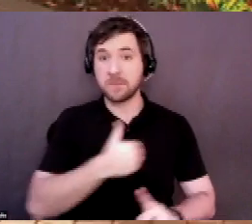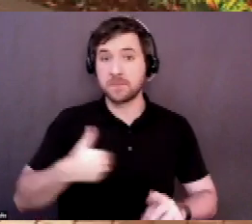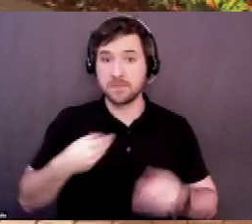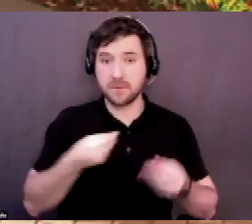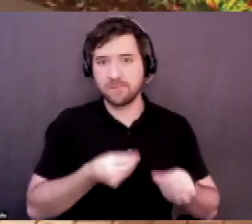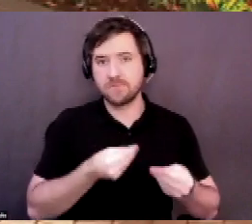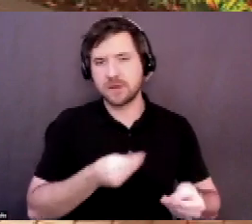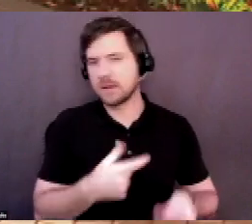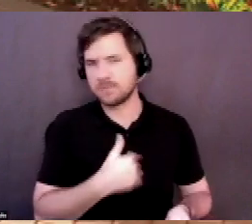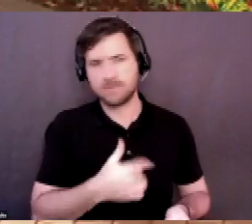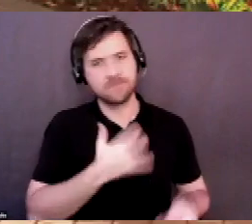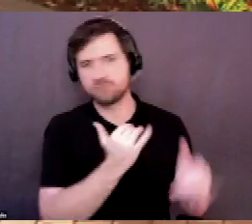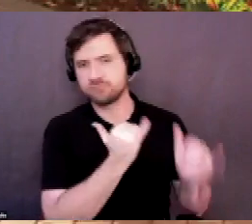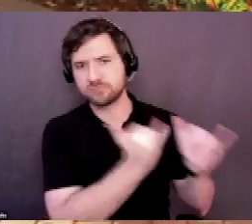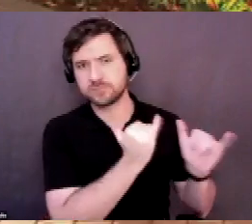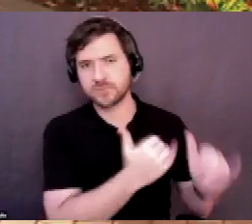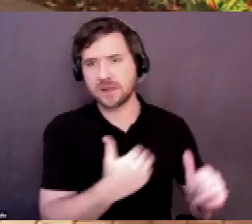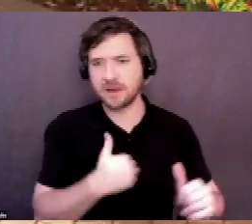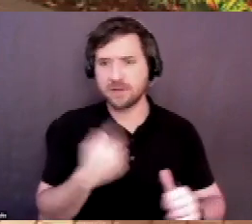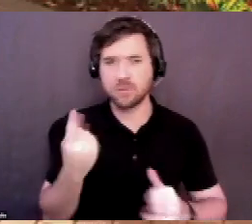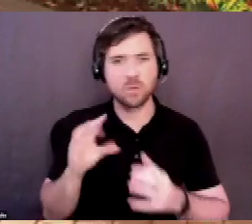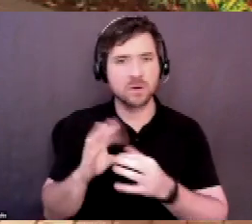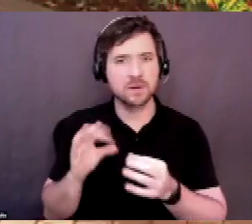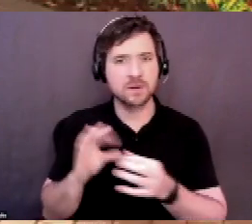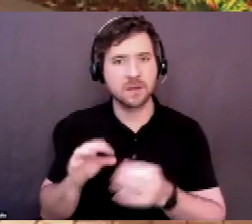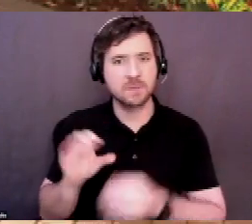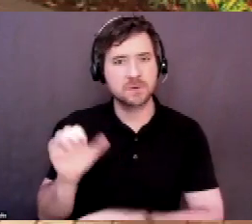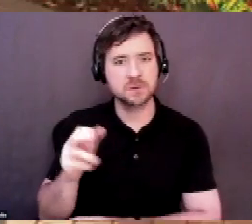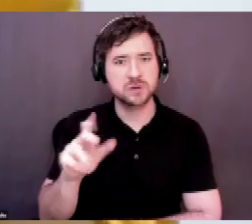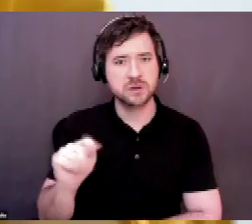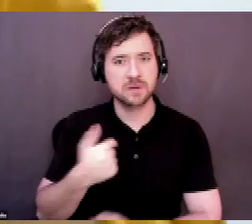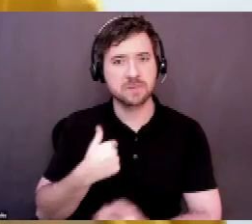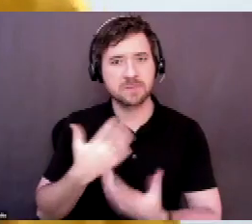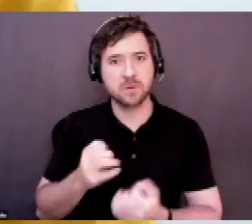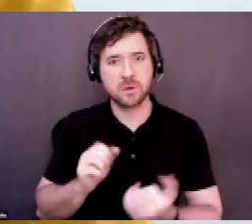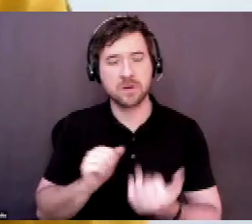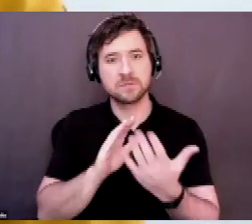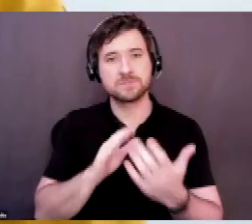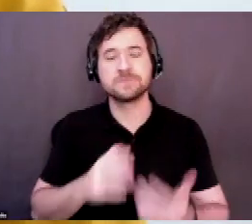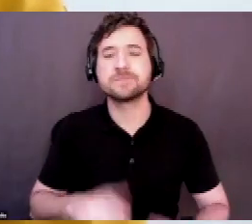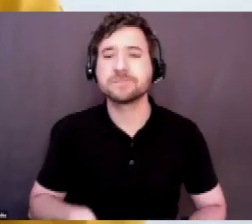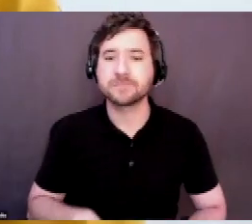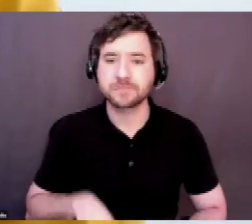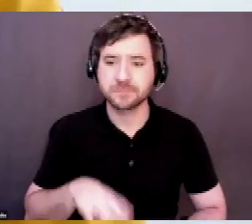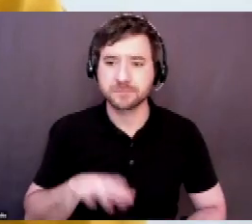a comment that I'd like to address around that. Going for it. I'm going to go to the Q and A first.